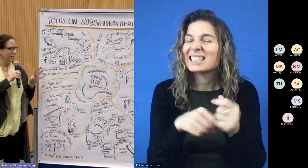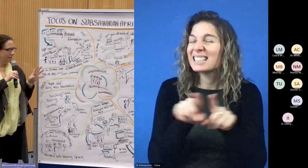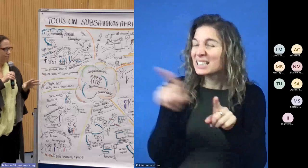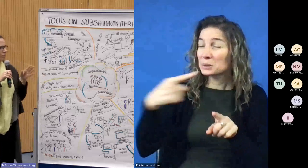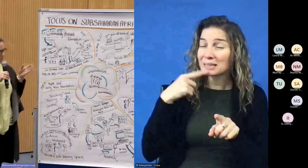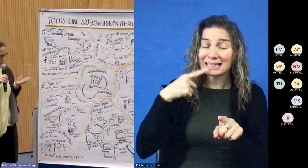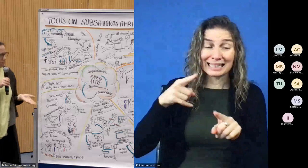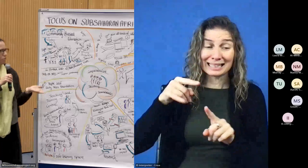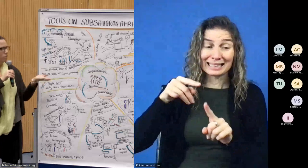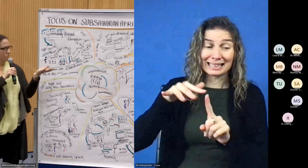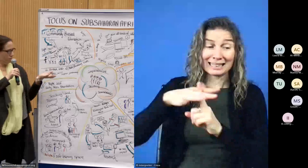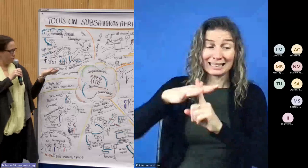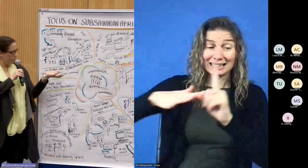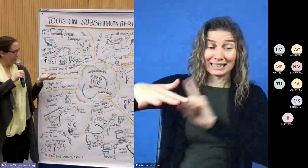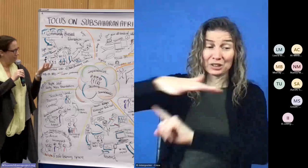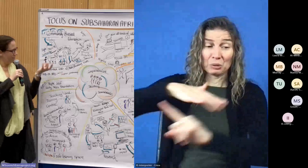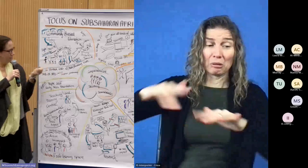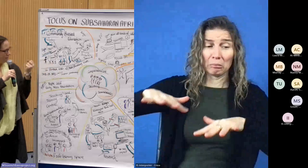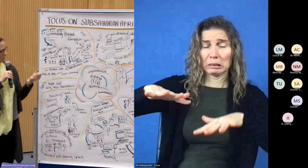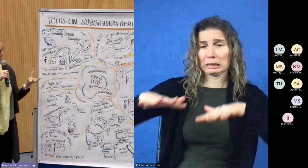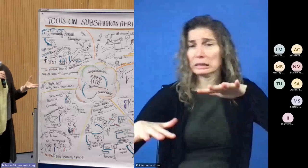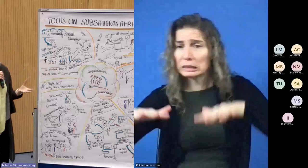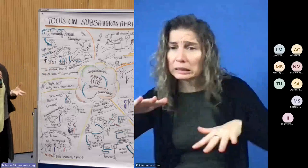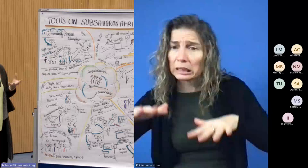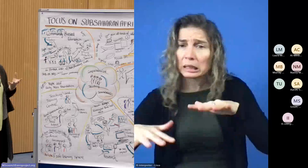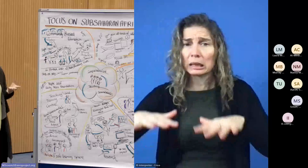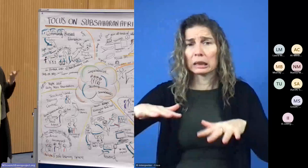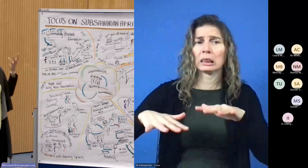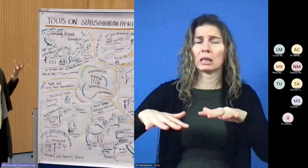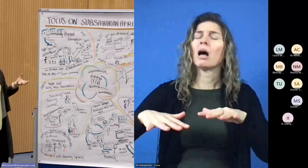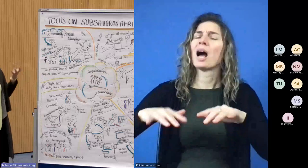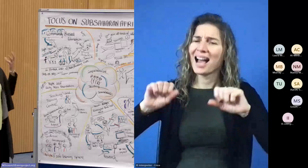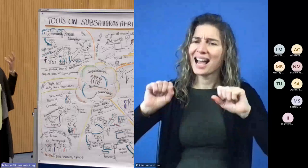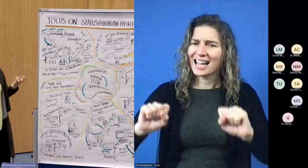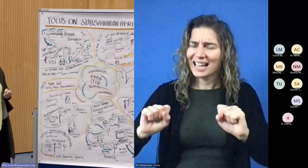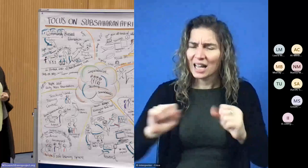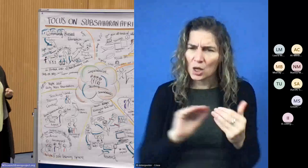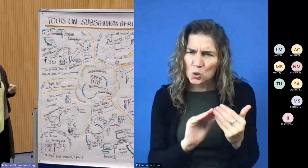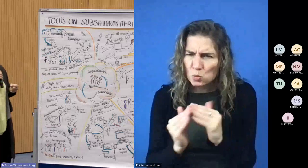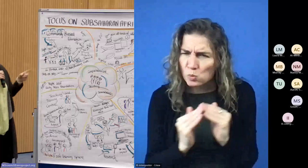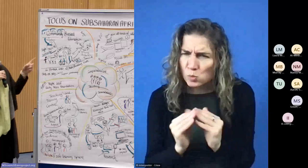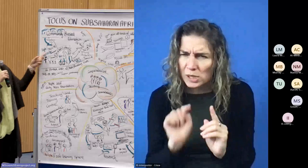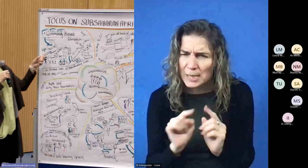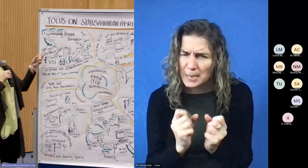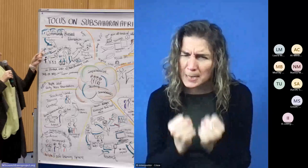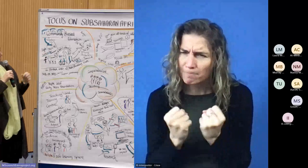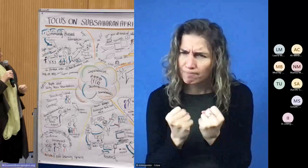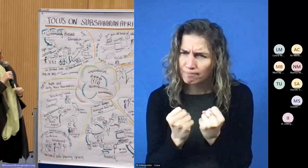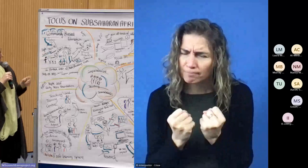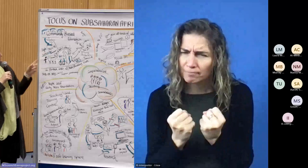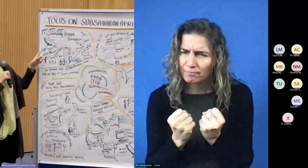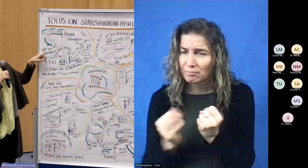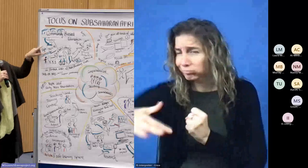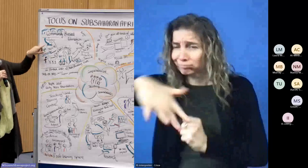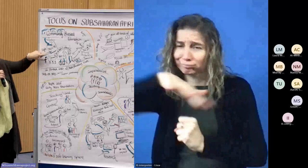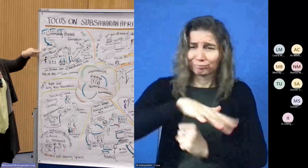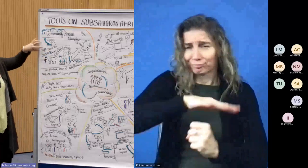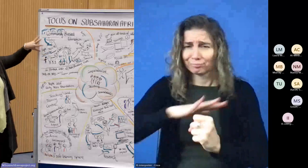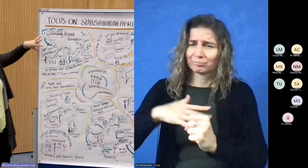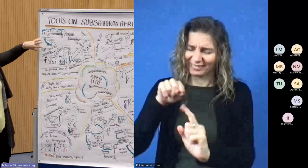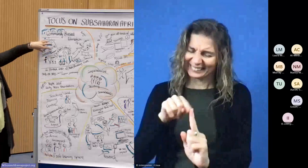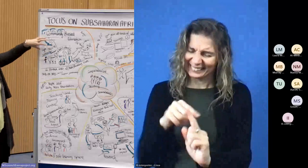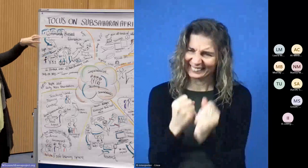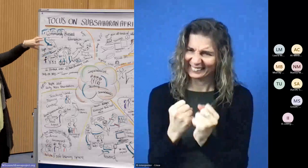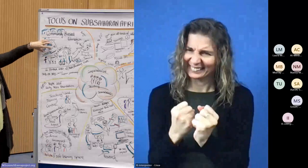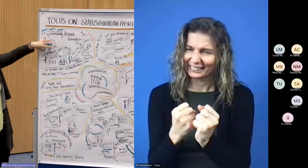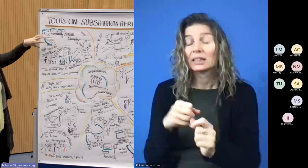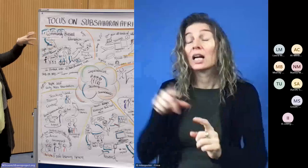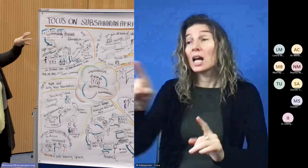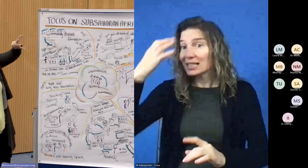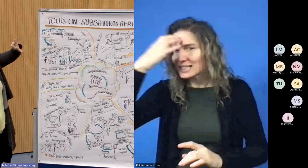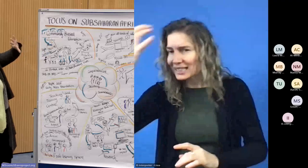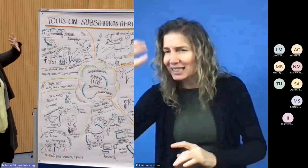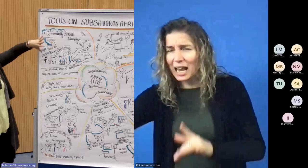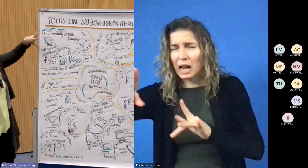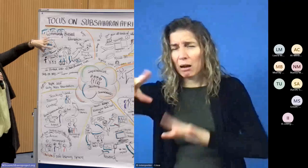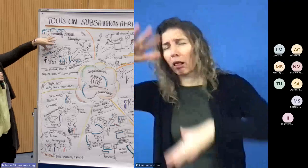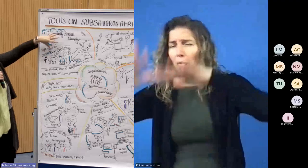and creating strength within the community and the state. Also make sure that the policies make sure